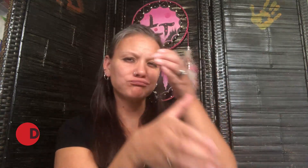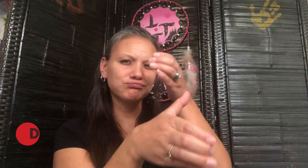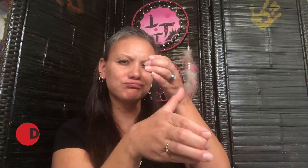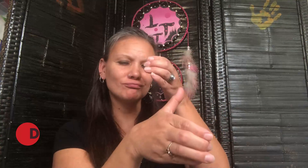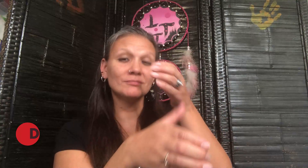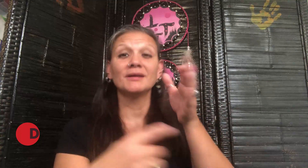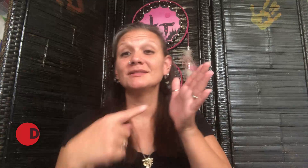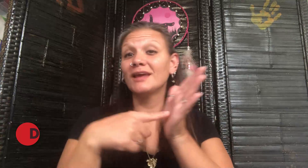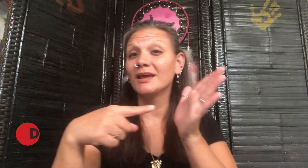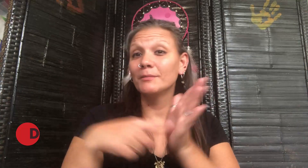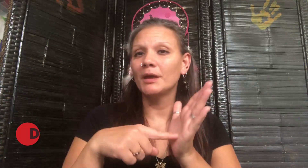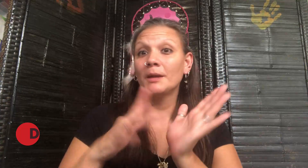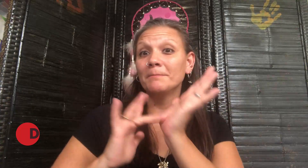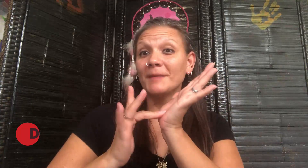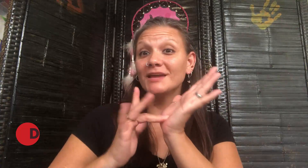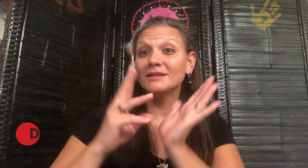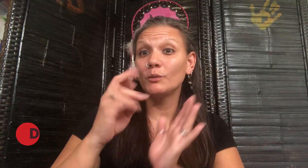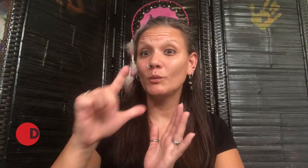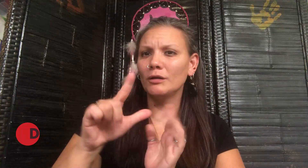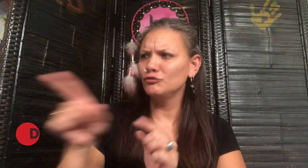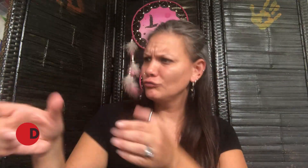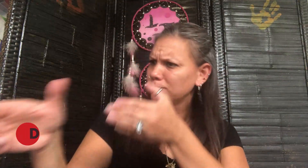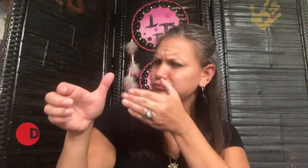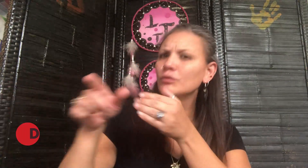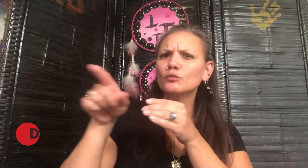expertise, for example someone who knows about the medical wheel to